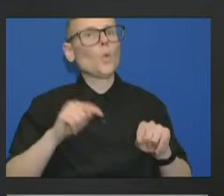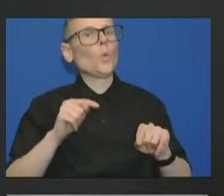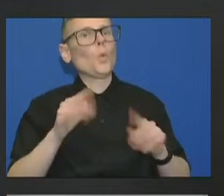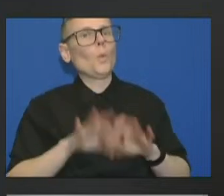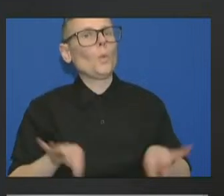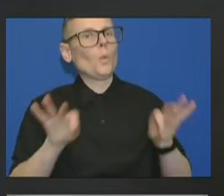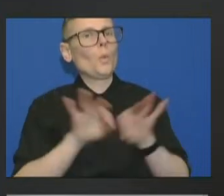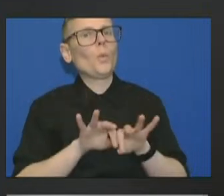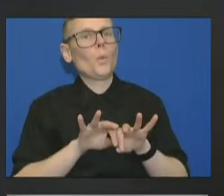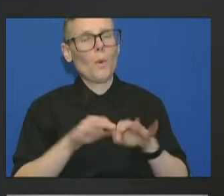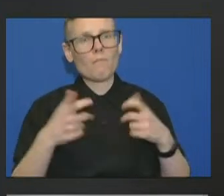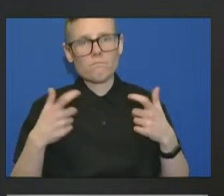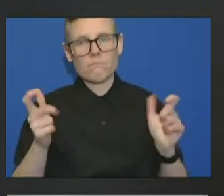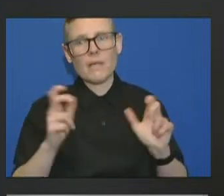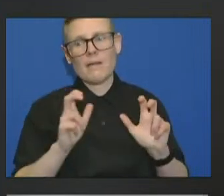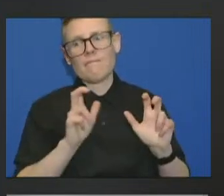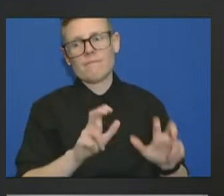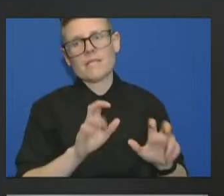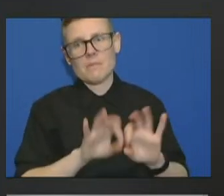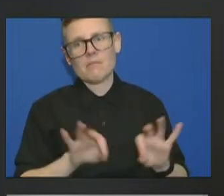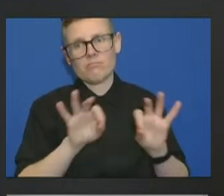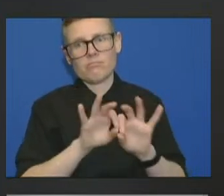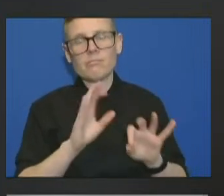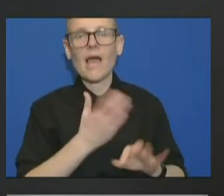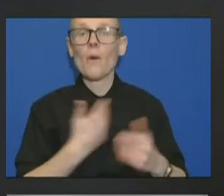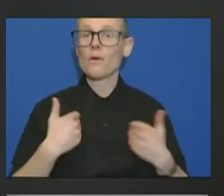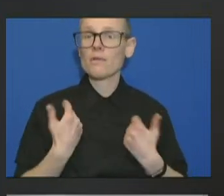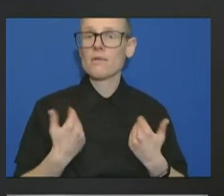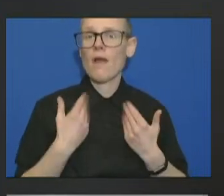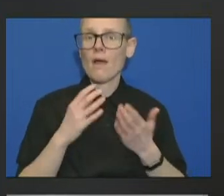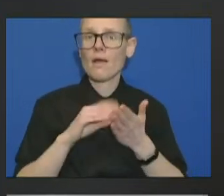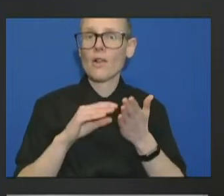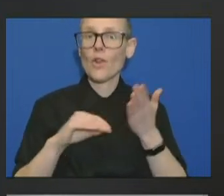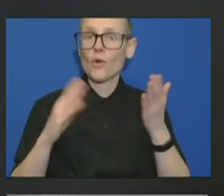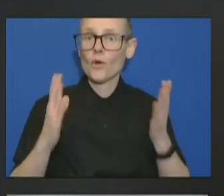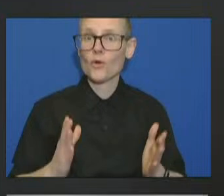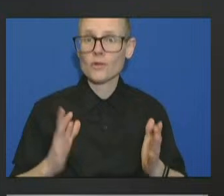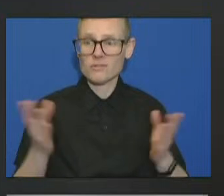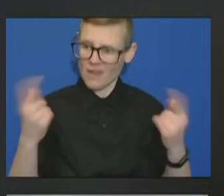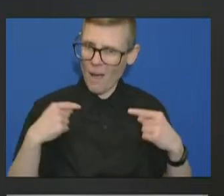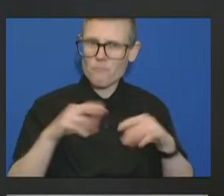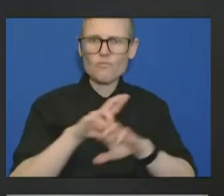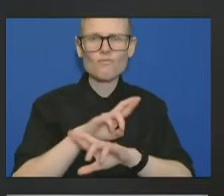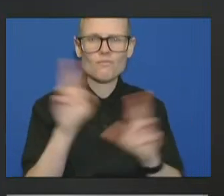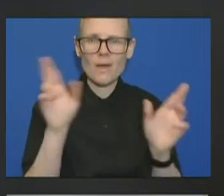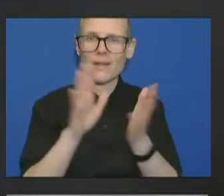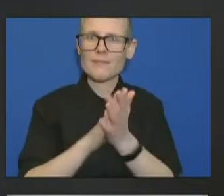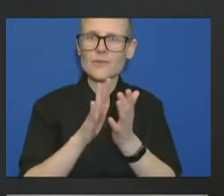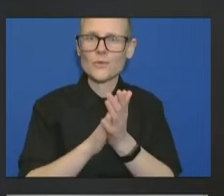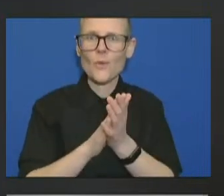that pre-K is where it's at. And it's a great investment to make